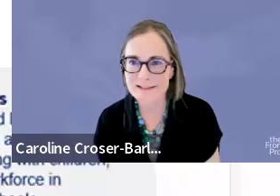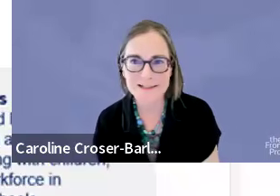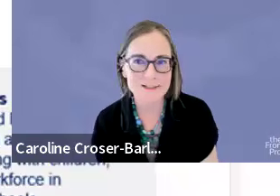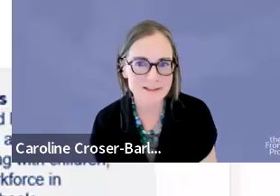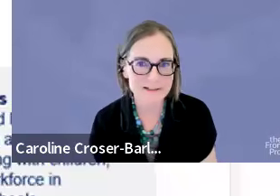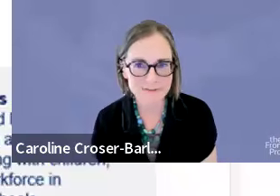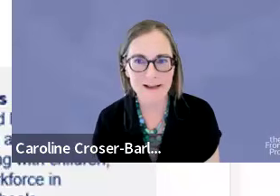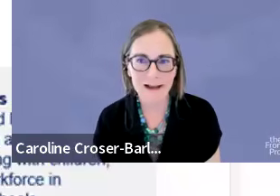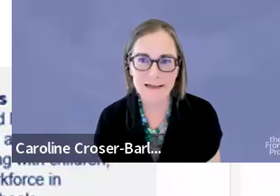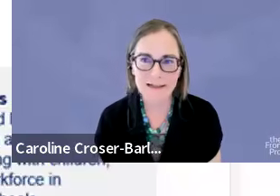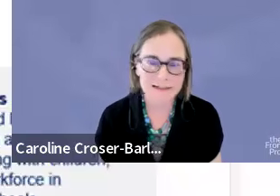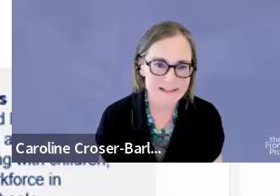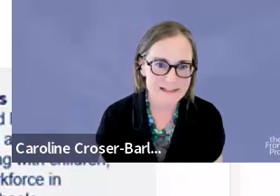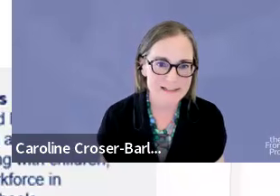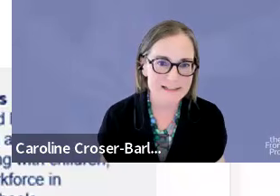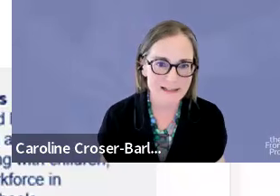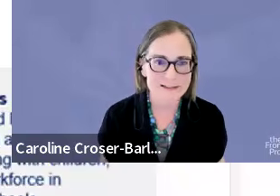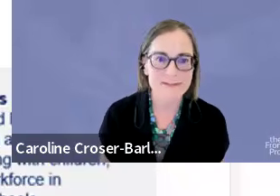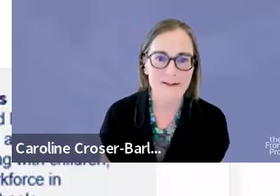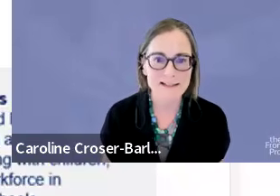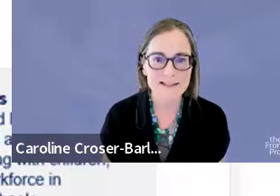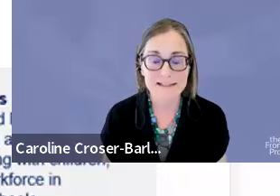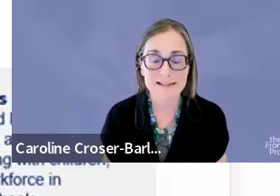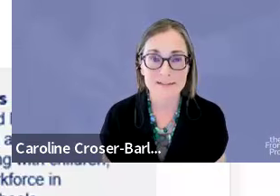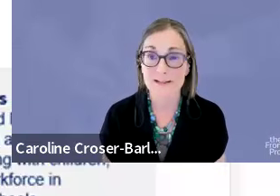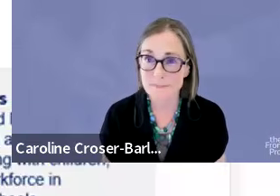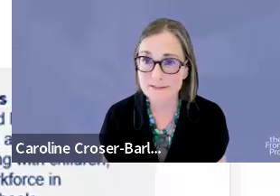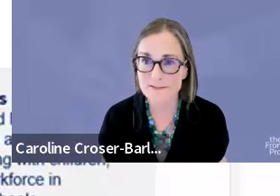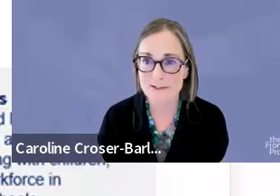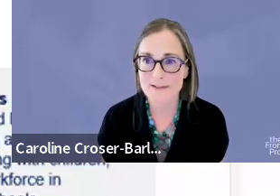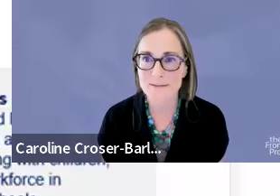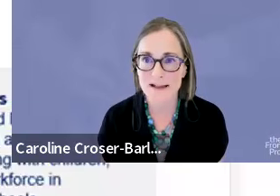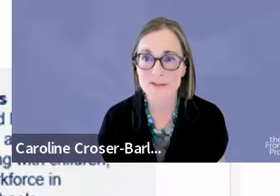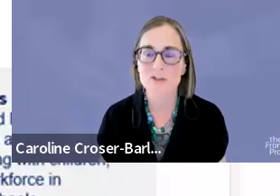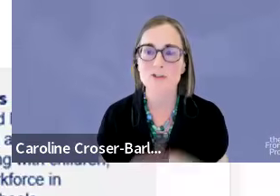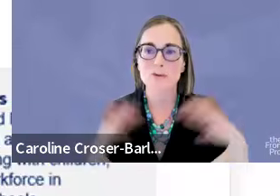Kids is an initiative. I did say that Thriving Kids is an investment for a certain amount to